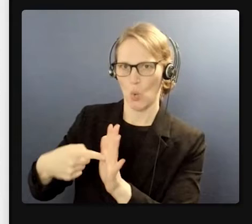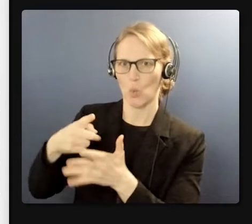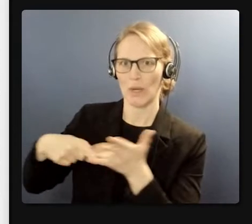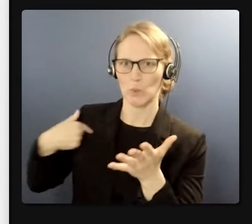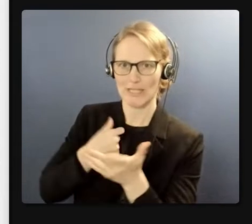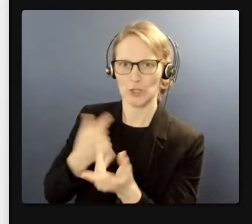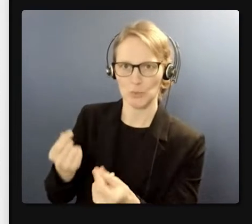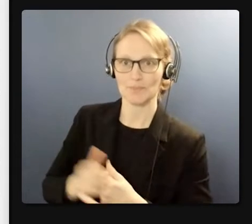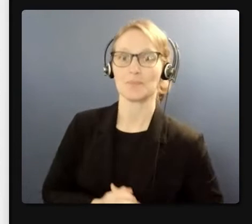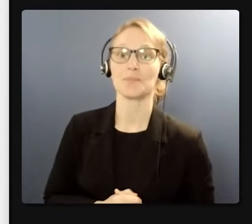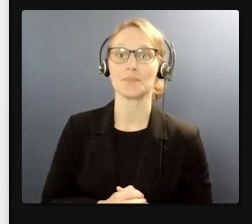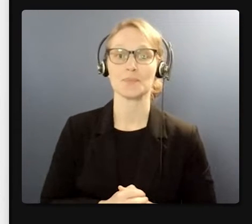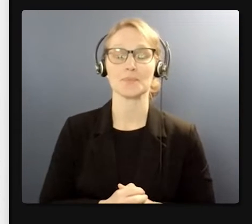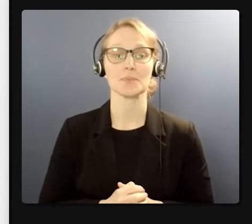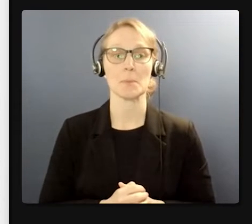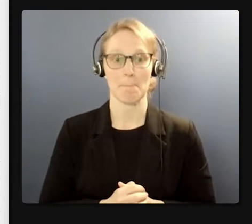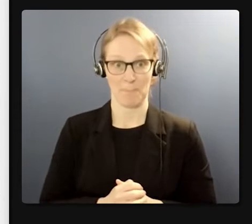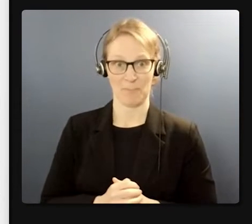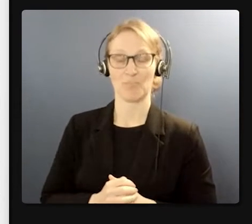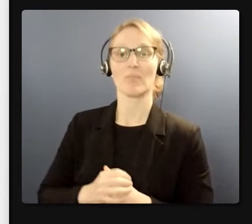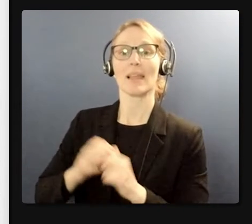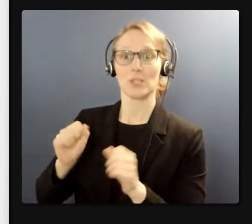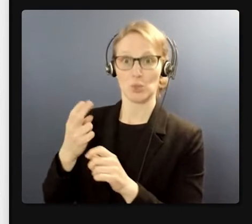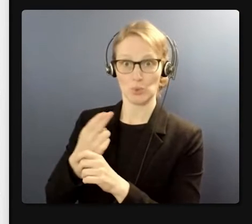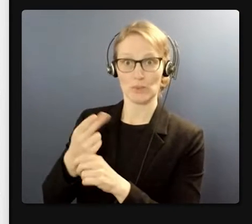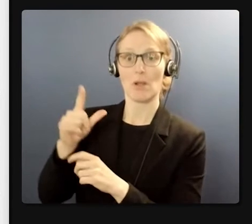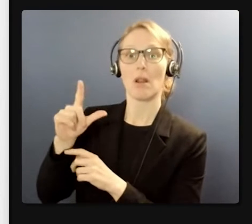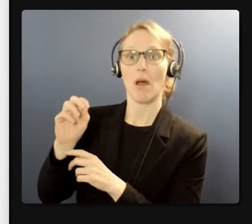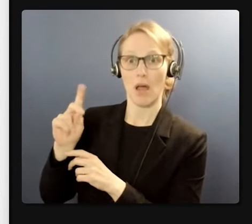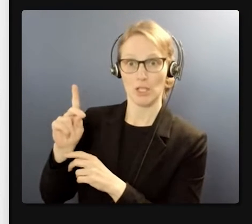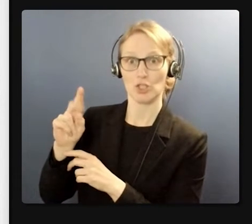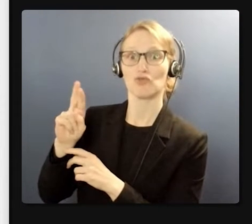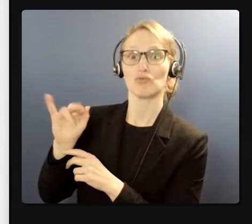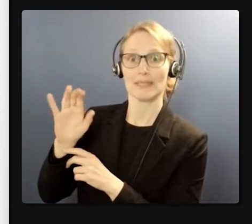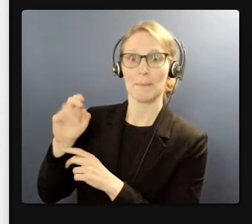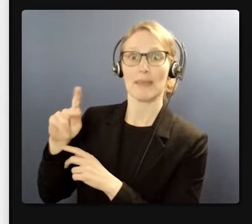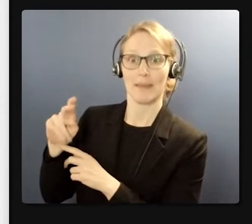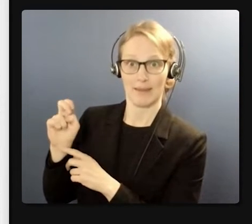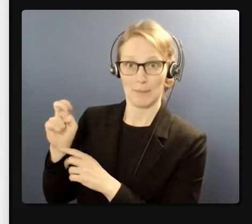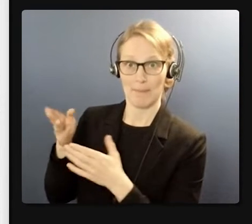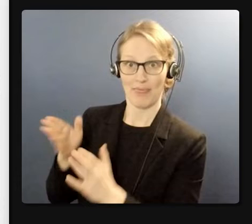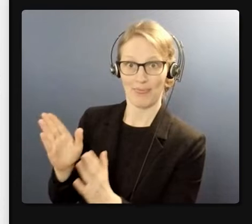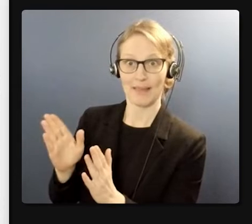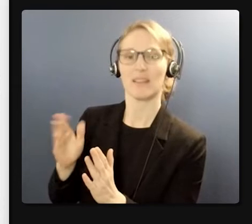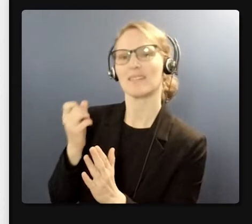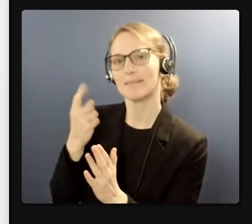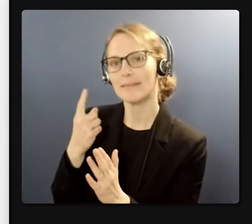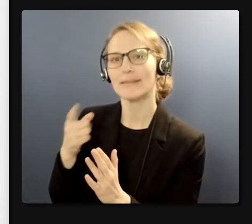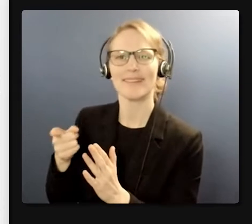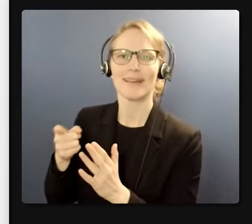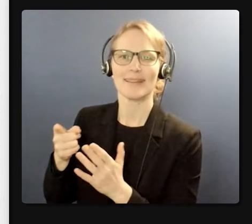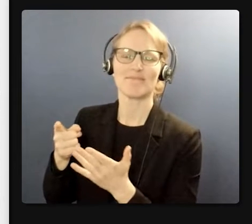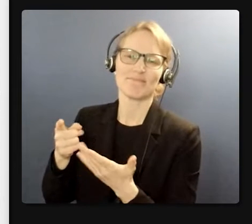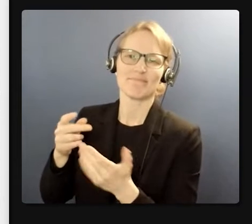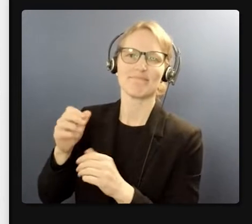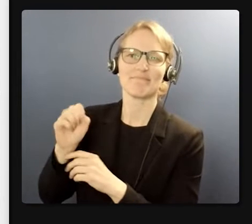but it s basically a set of settings in Simplygon. When we do re-meshing,